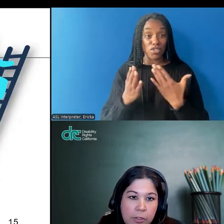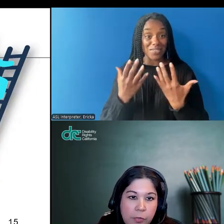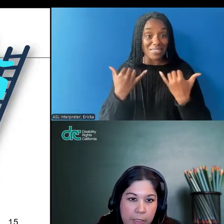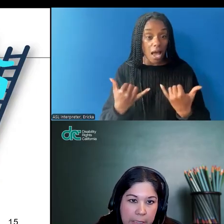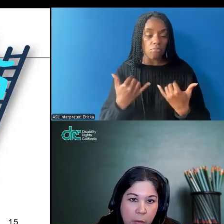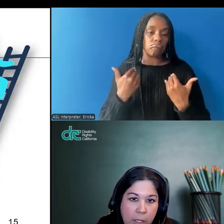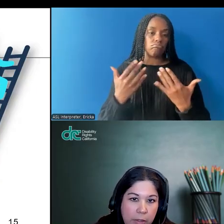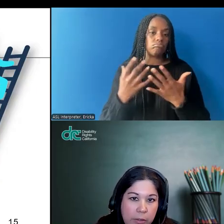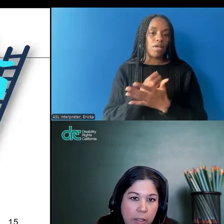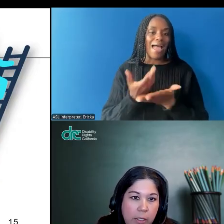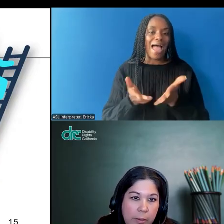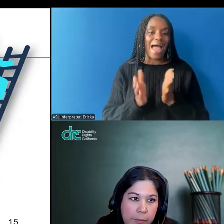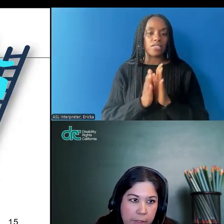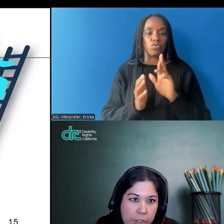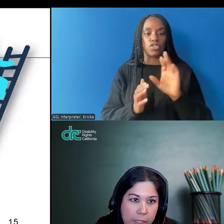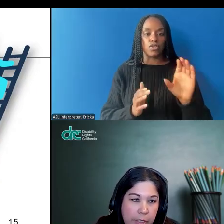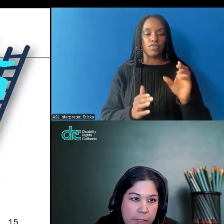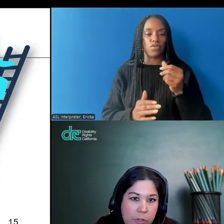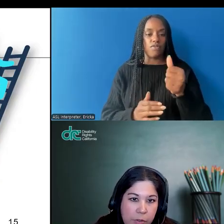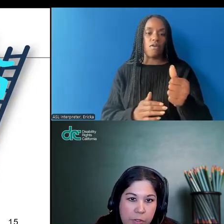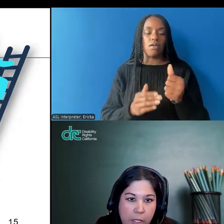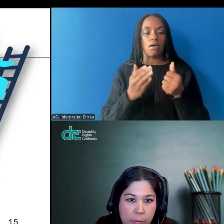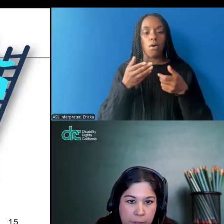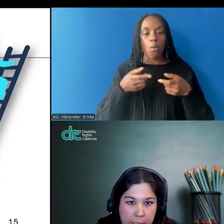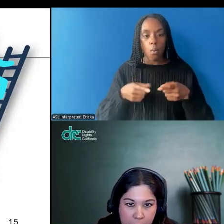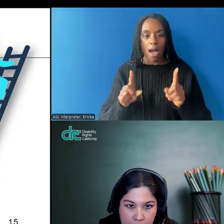to fund it while, that generic resource, would take over.